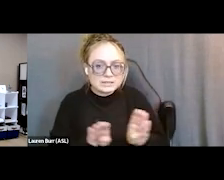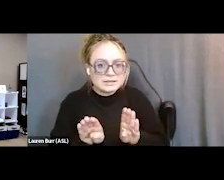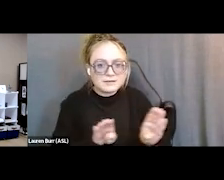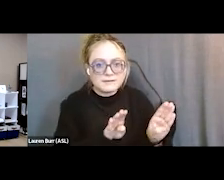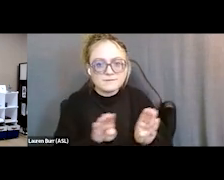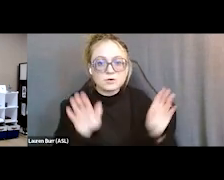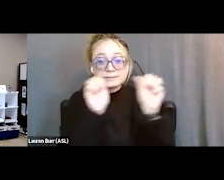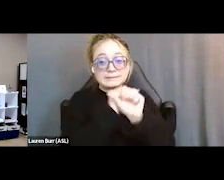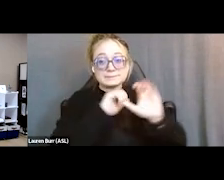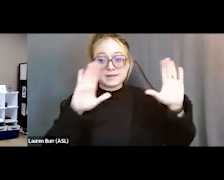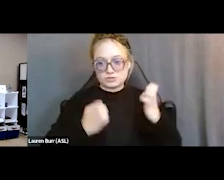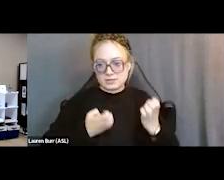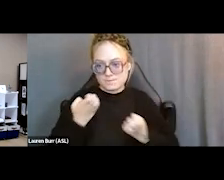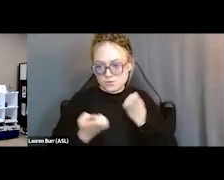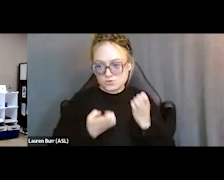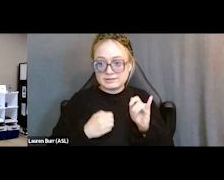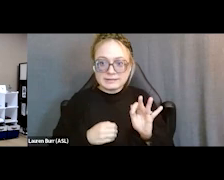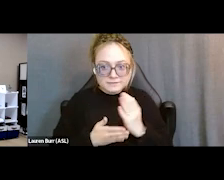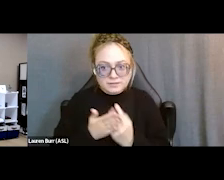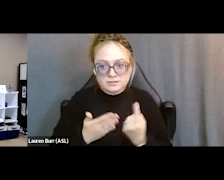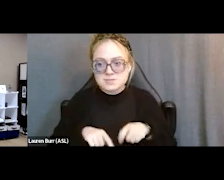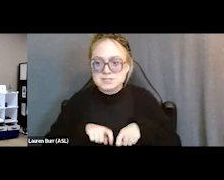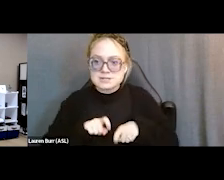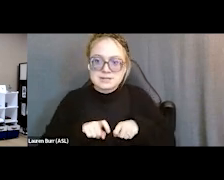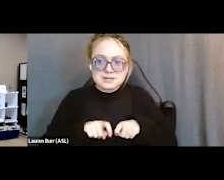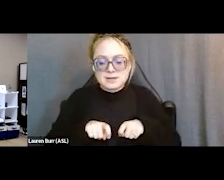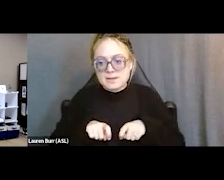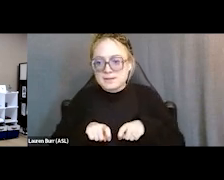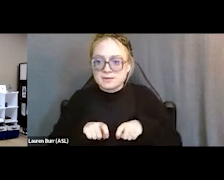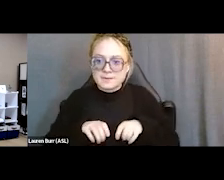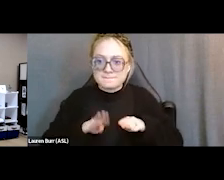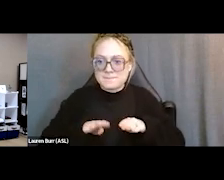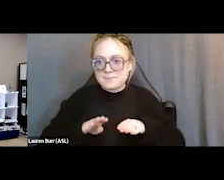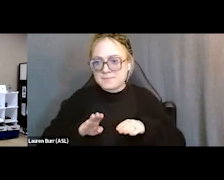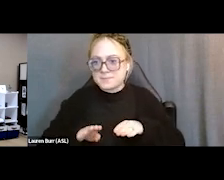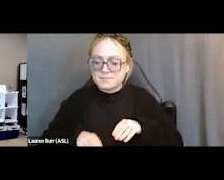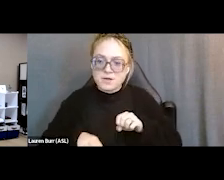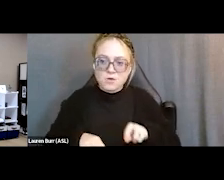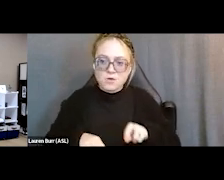their legs up and down or pacing, we can imagine that they would be feeling pretty anxious, right?